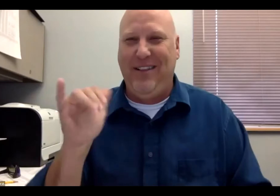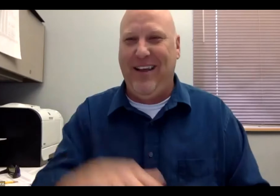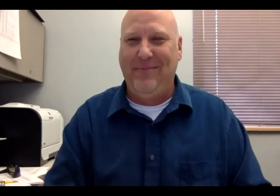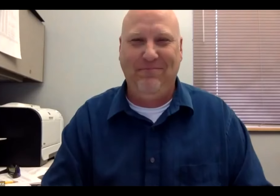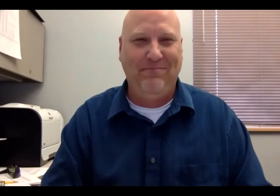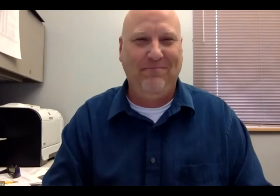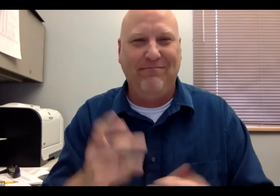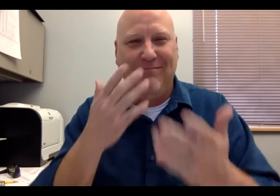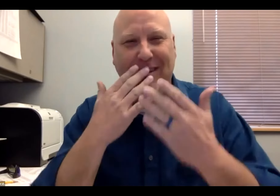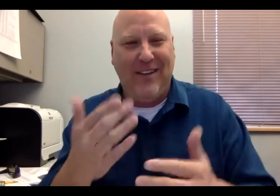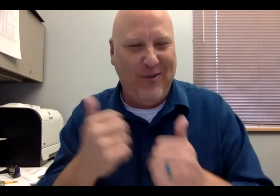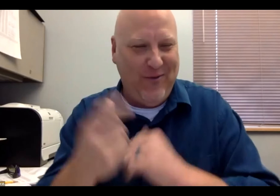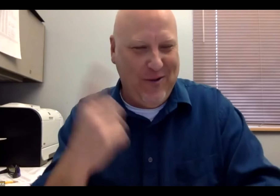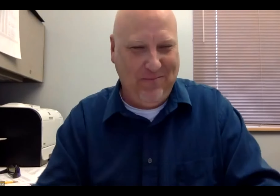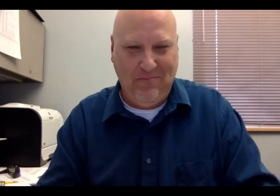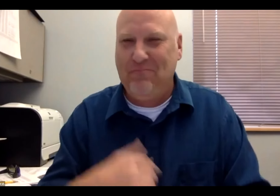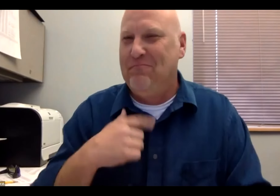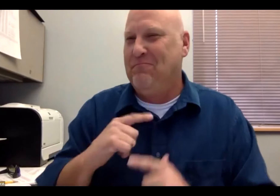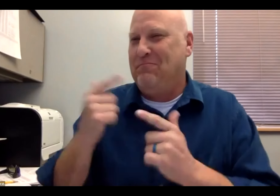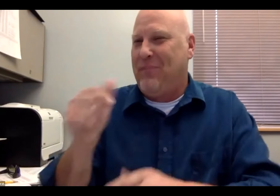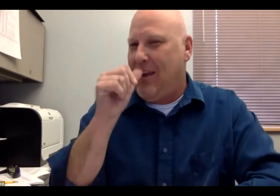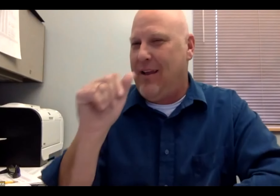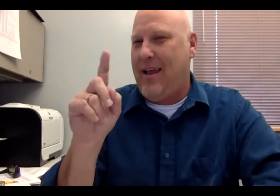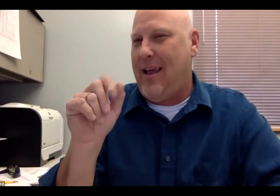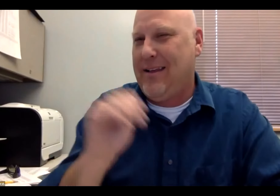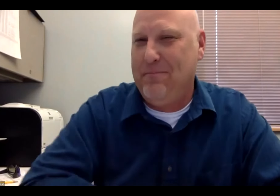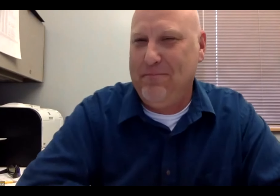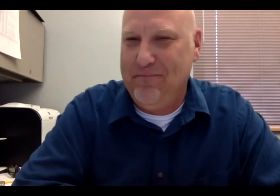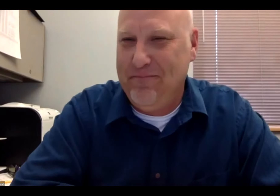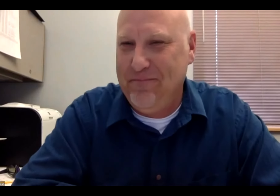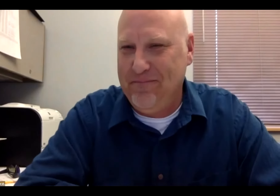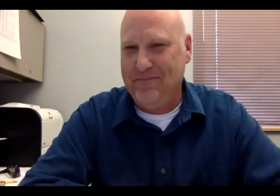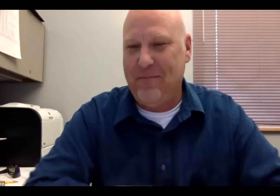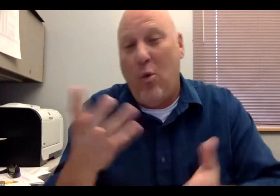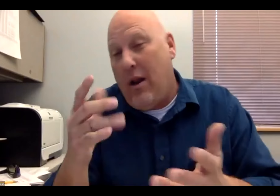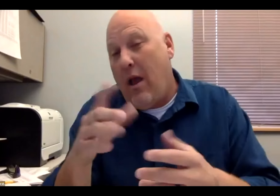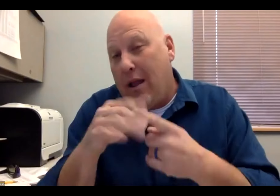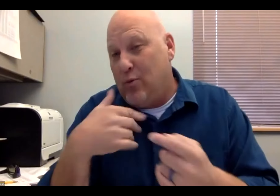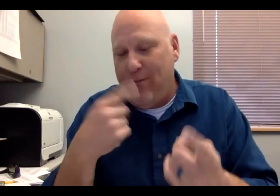and work with us we welcome them. Thank you everyone. Now, Adam?